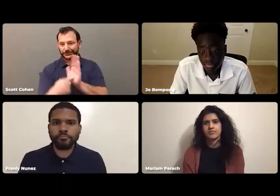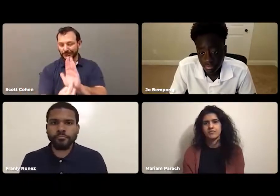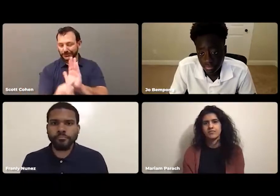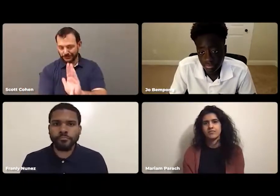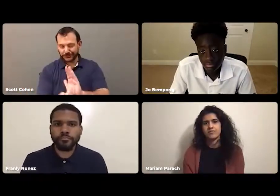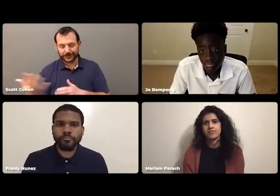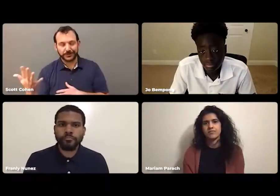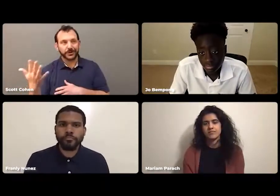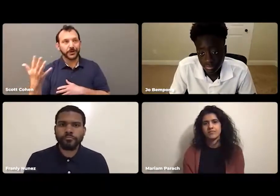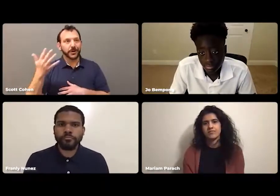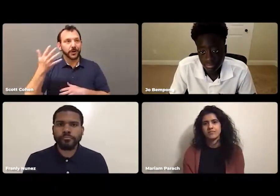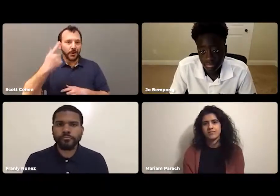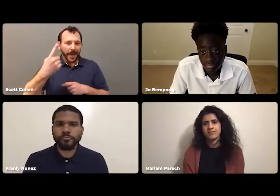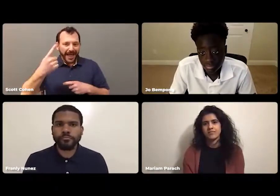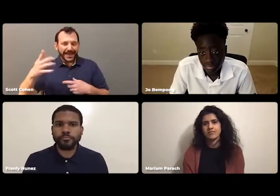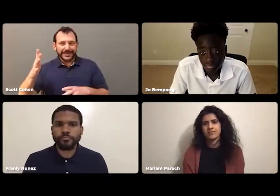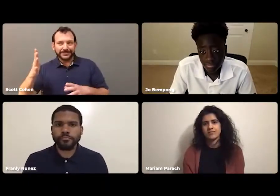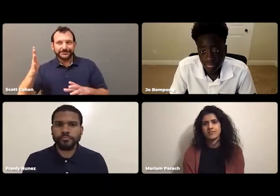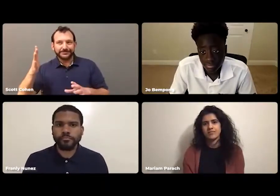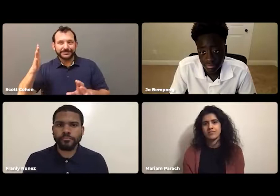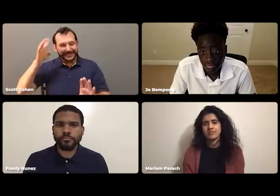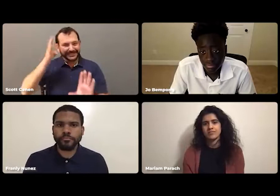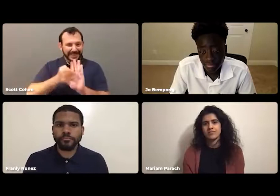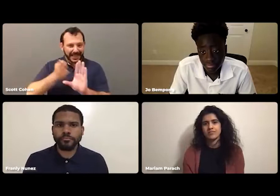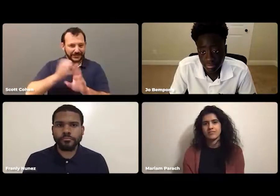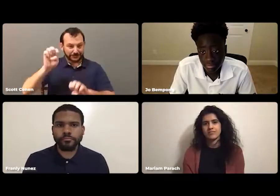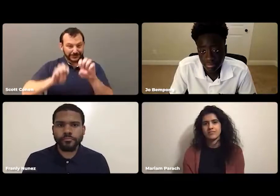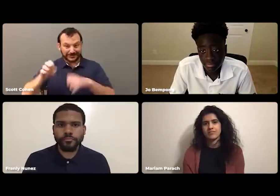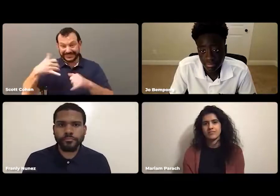We have to model, and represent, and have that representation.